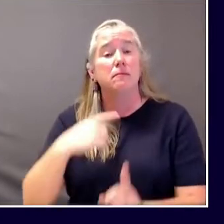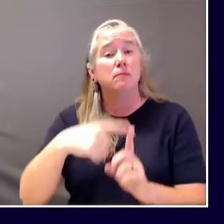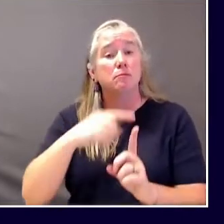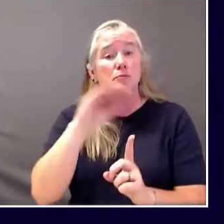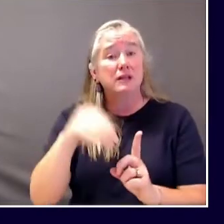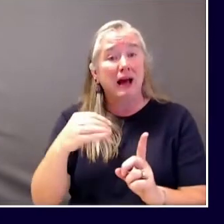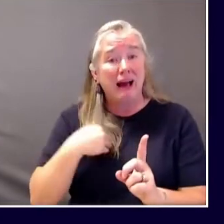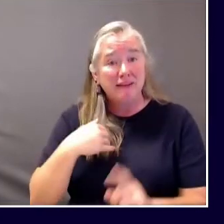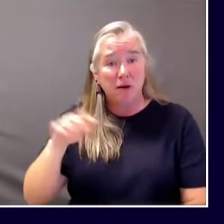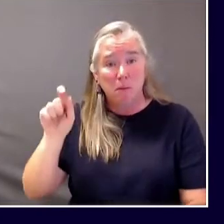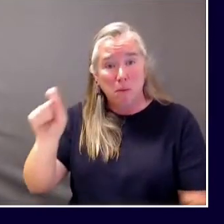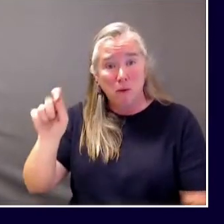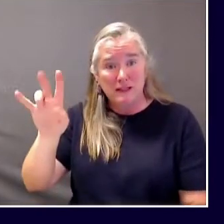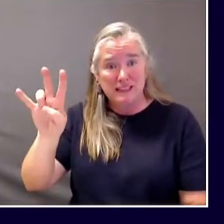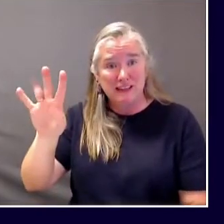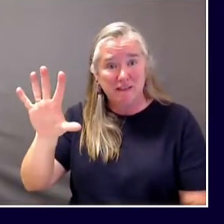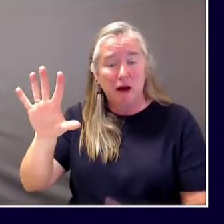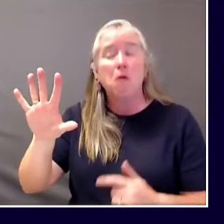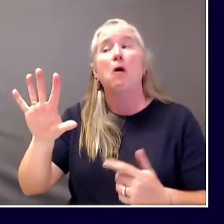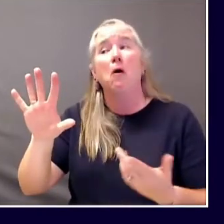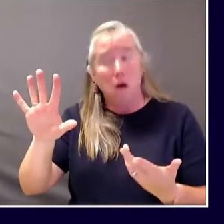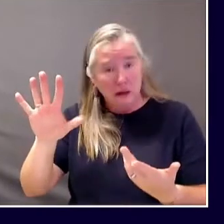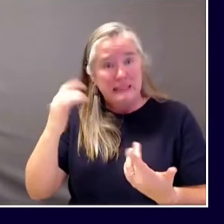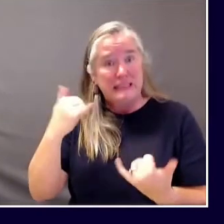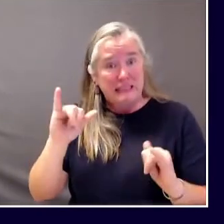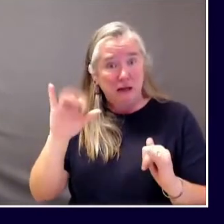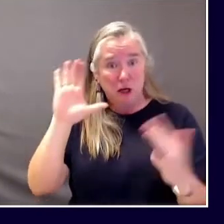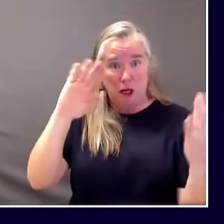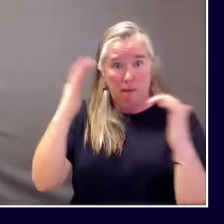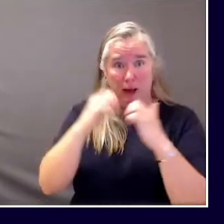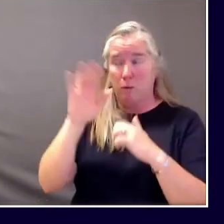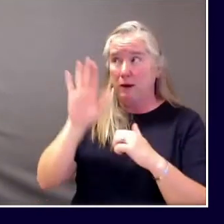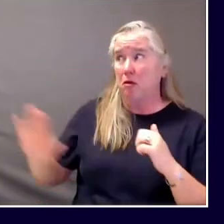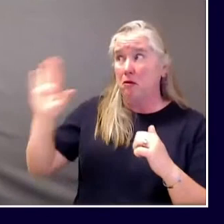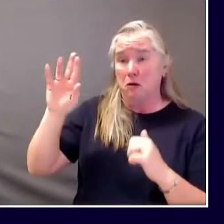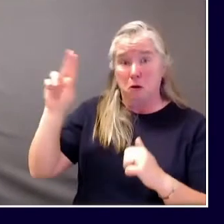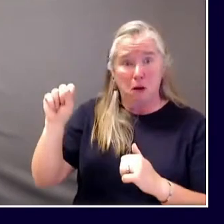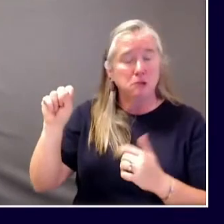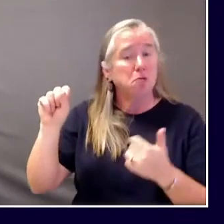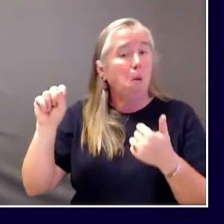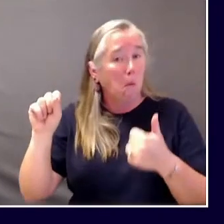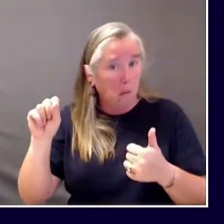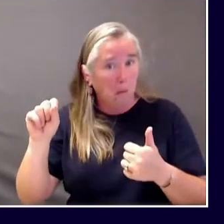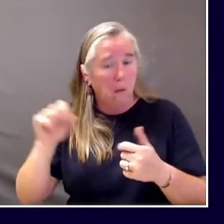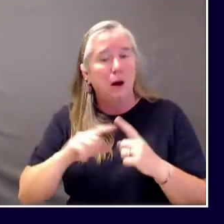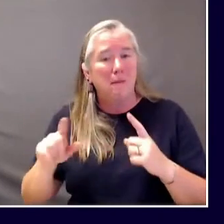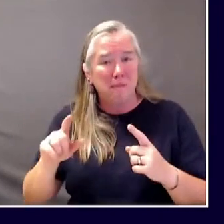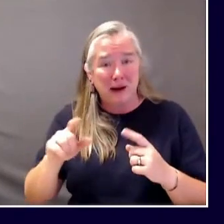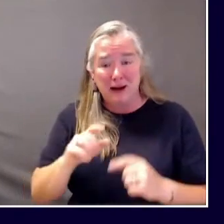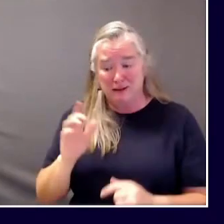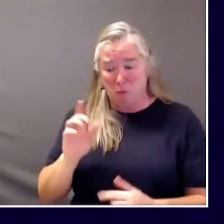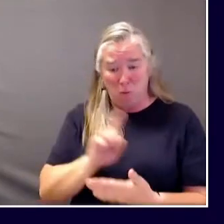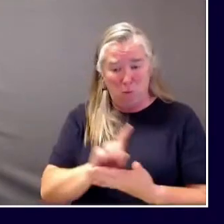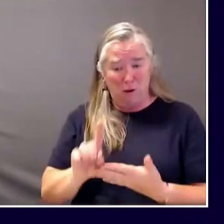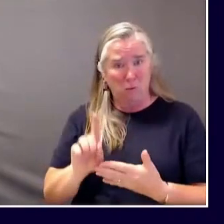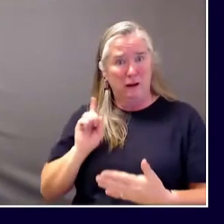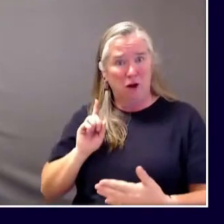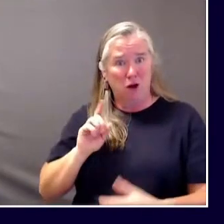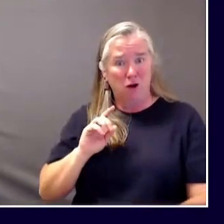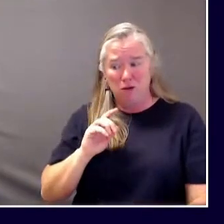point seven five still among the